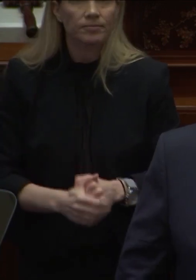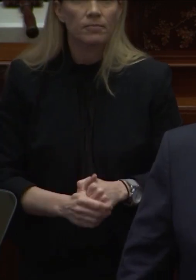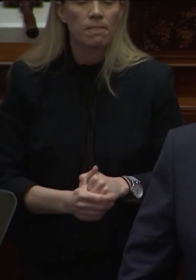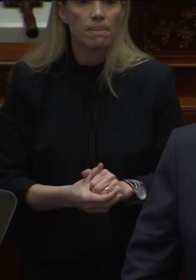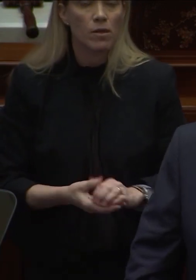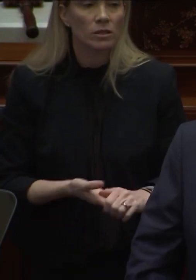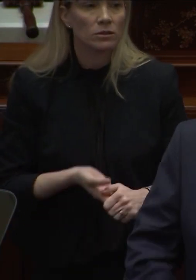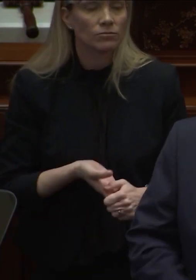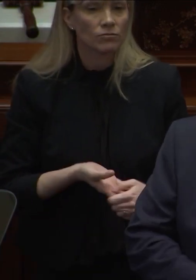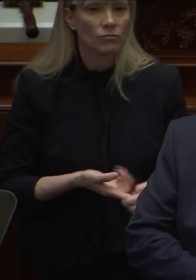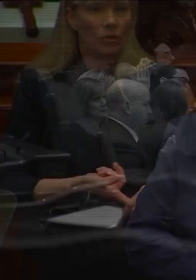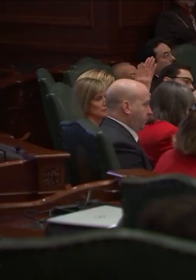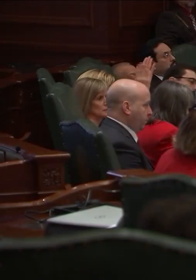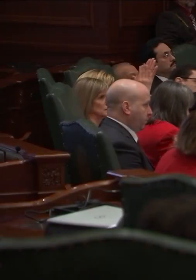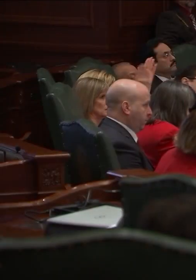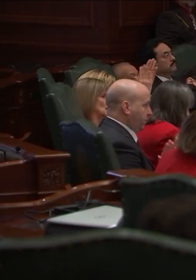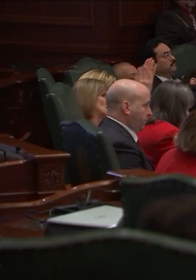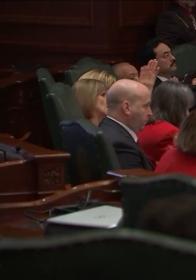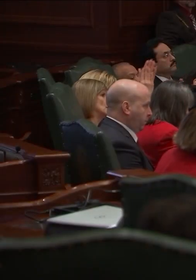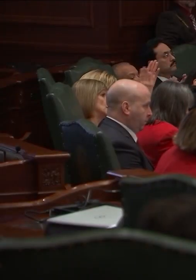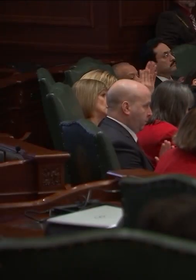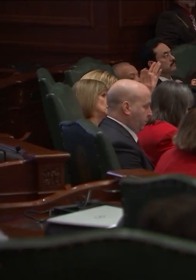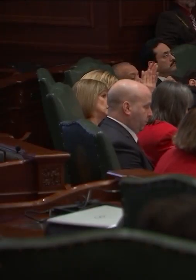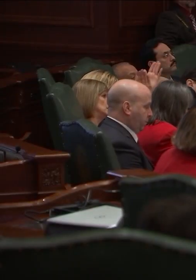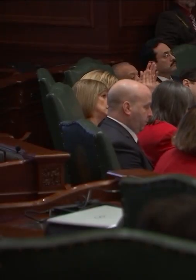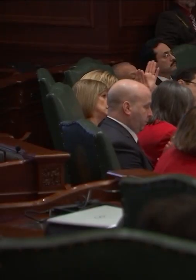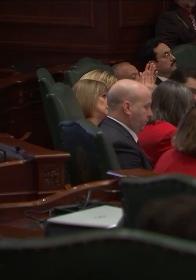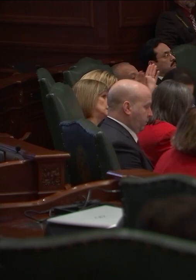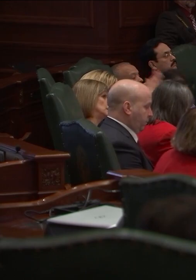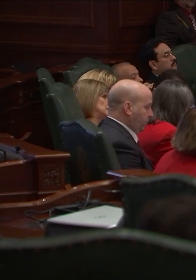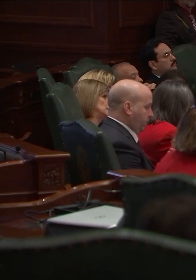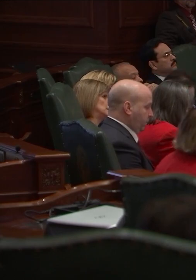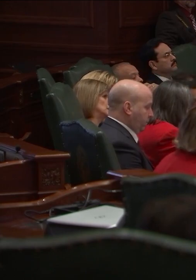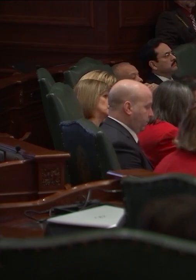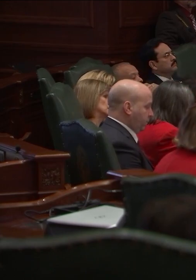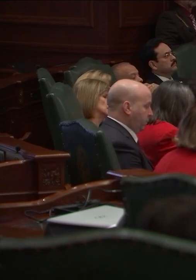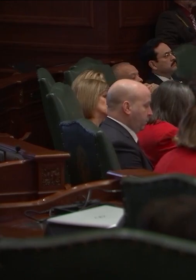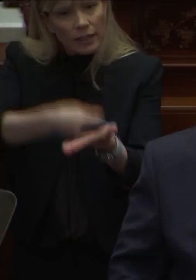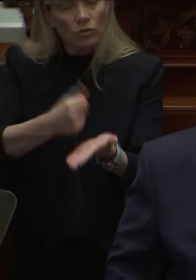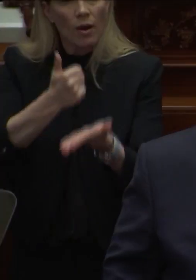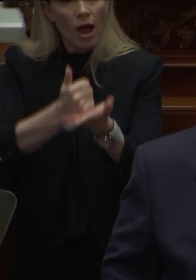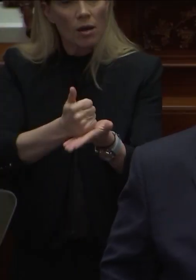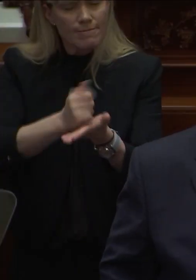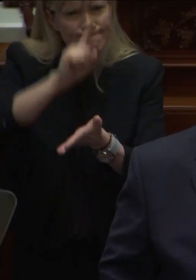ADDITIONAL 126 DIRECT SERVICE STAFF FOR DCFS TO PROTECT CHILDREN.